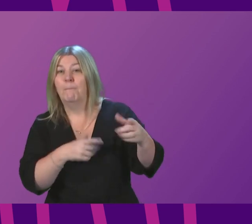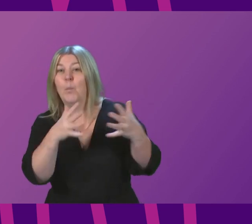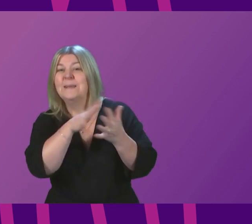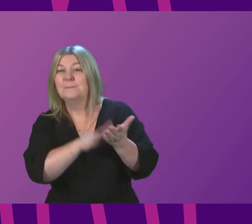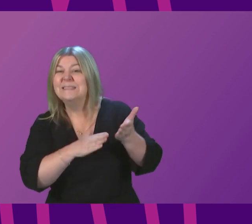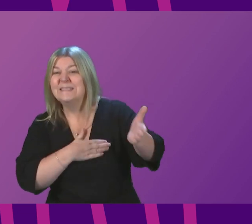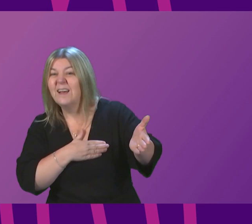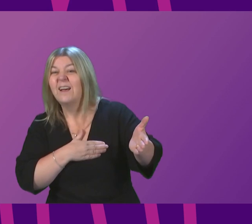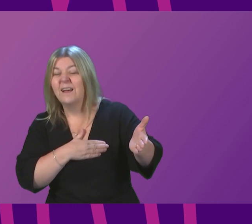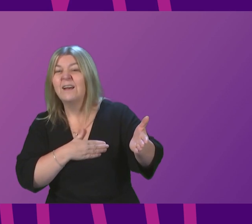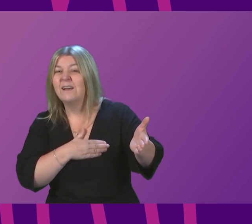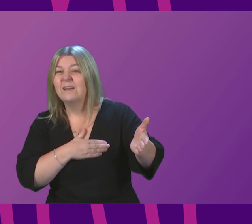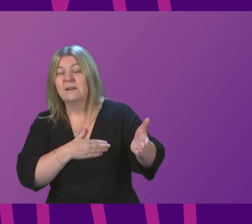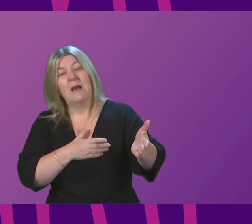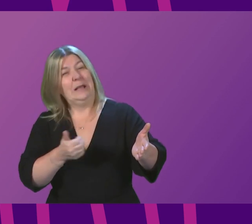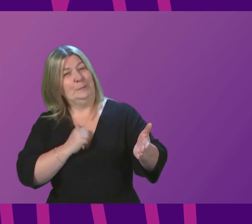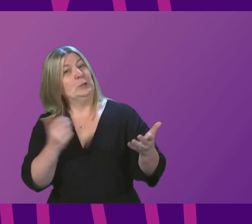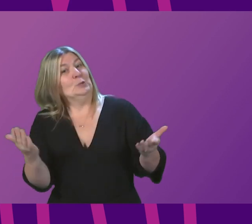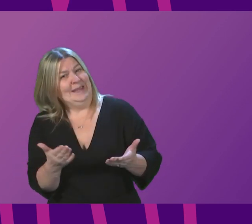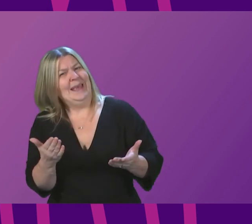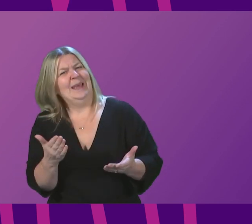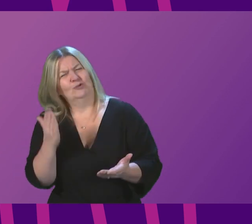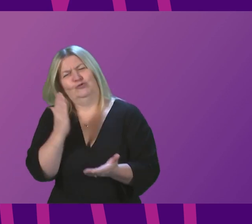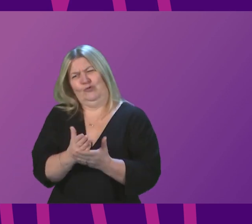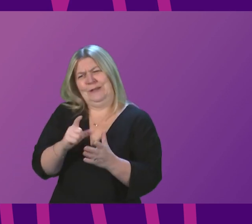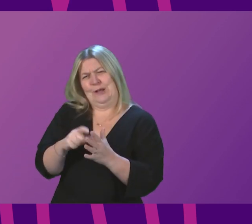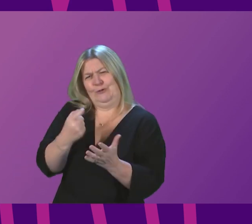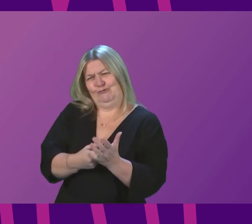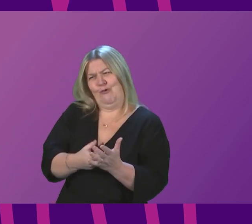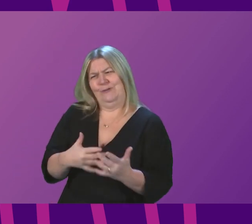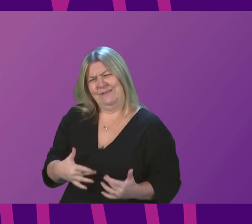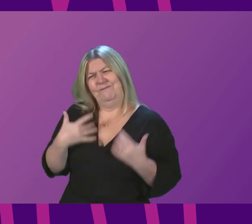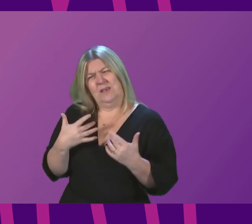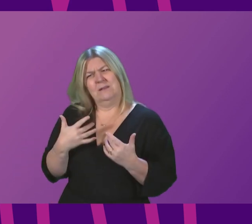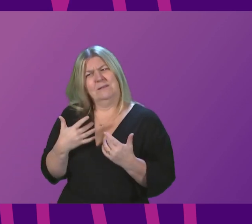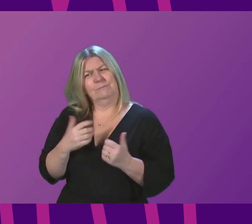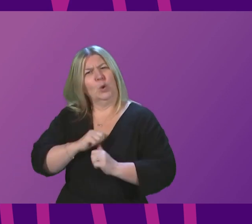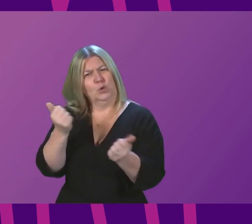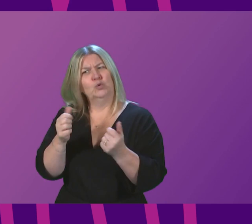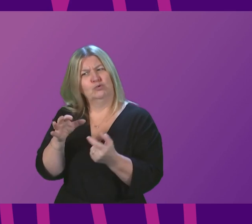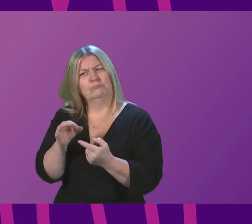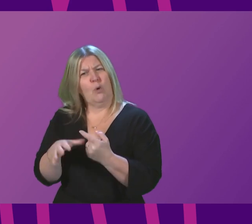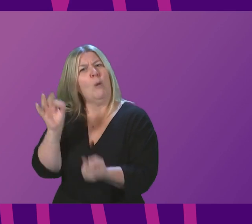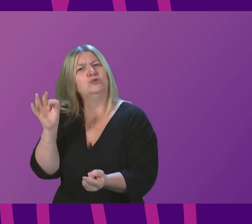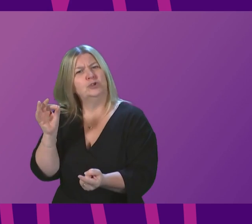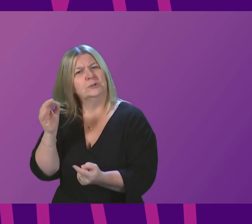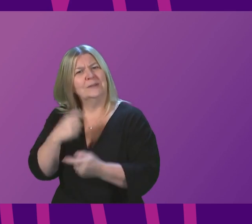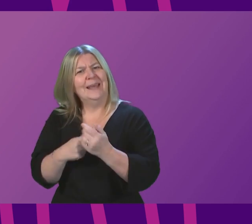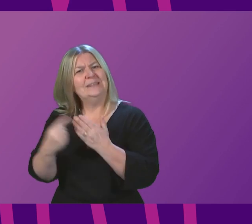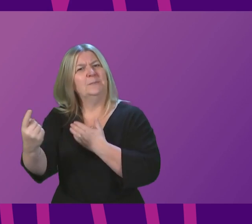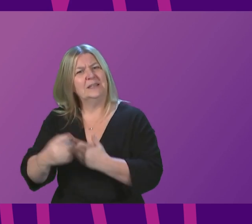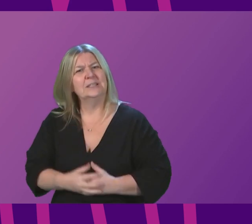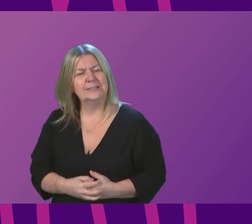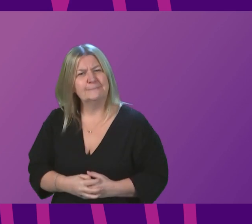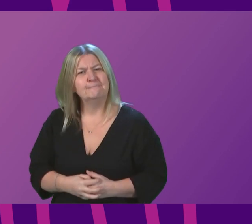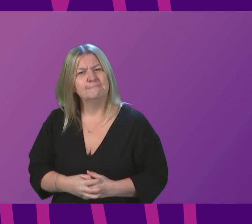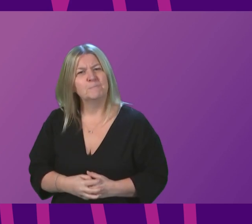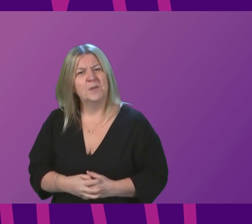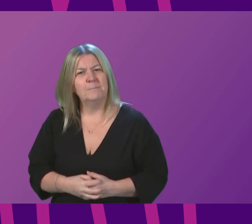Today, I suspect that even Douglas Ross finds that a really attractive proposition.